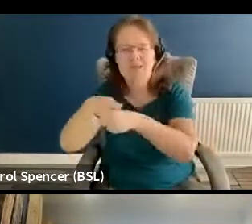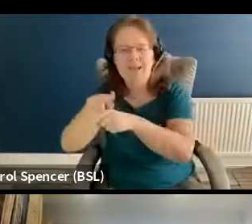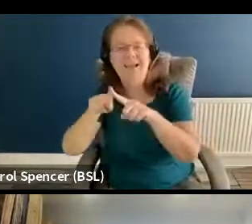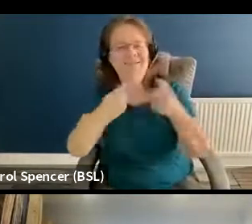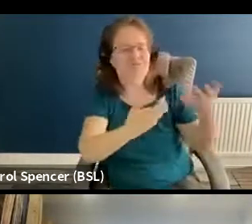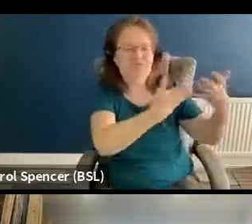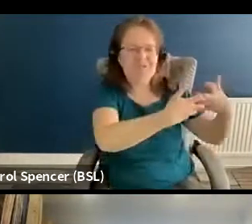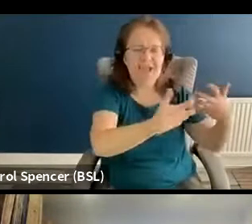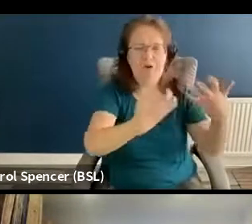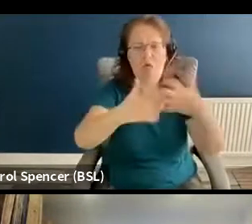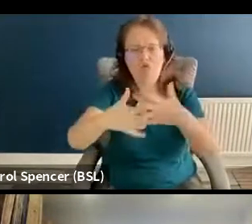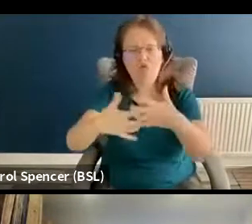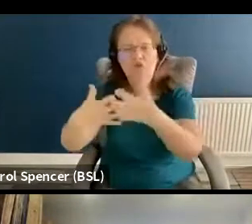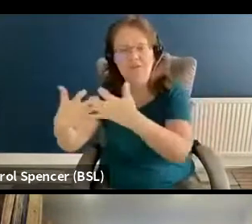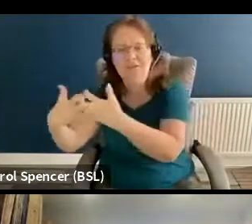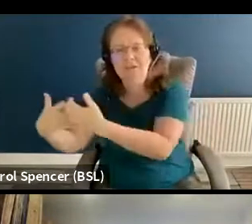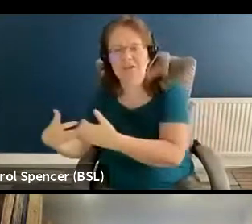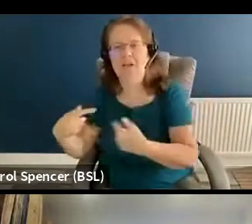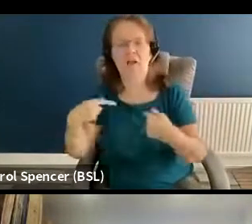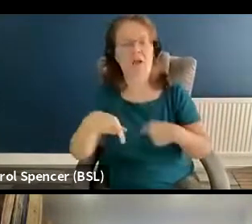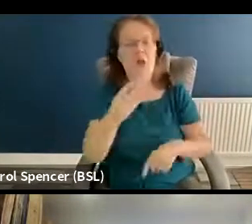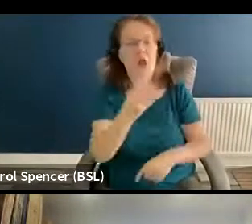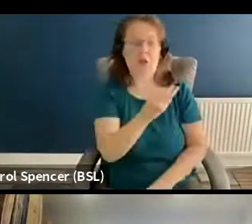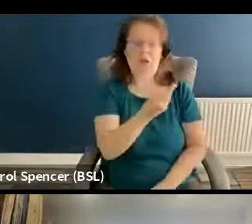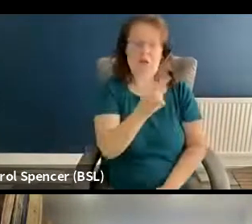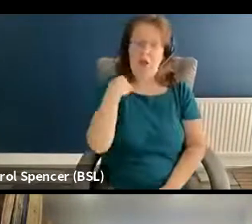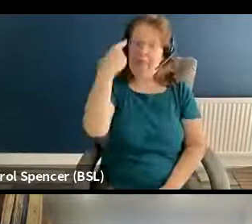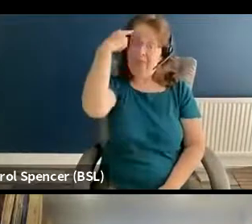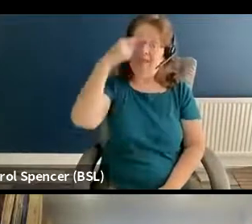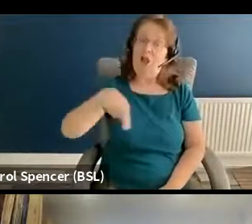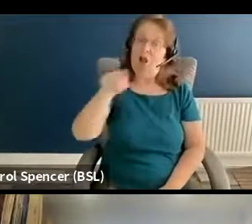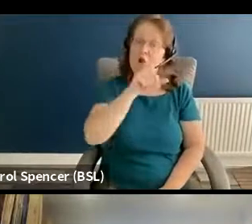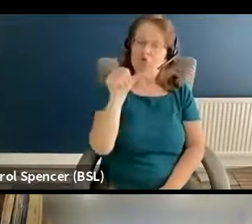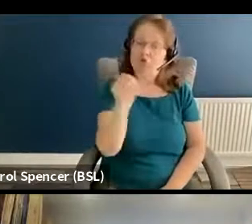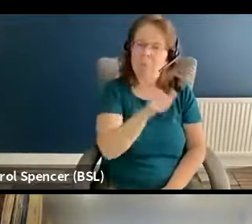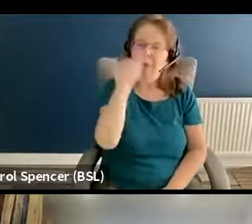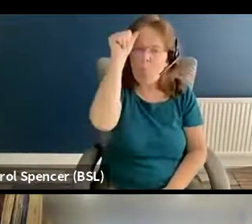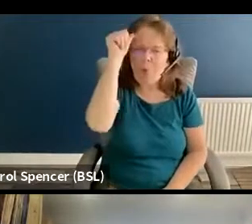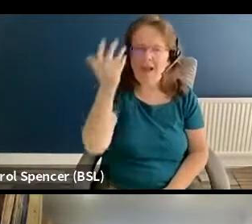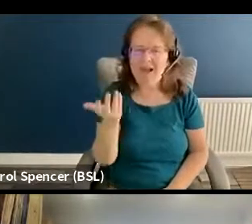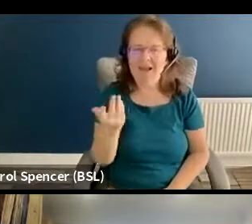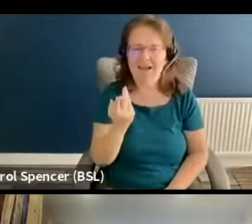So that is, something that I think people should become aware of. And I think going back to,